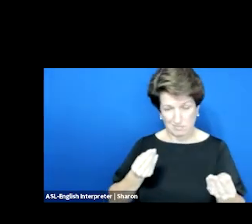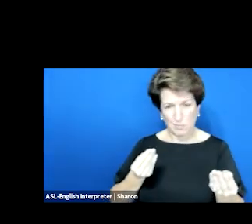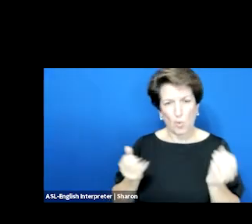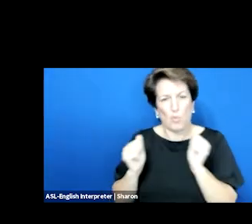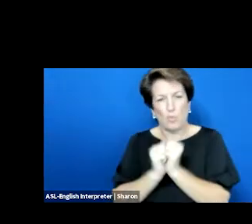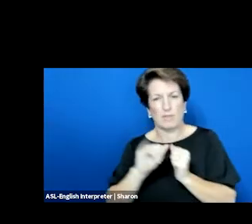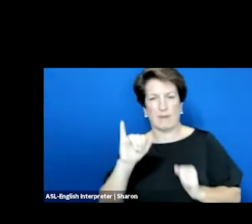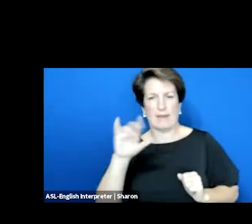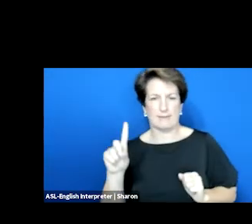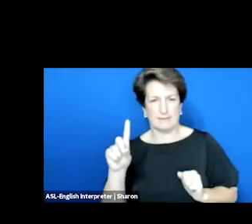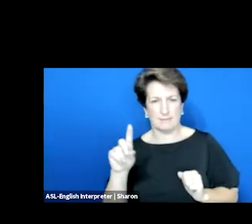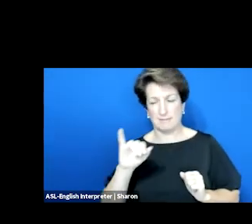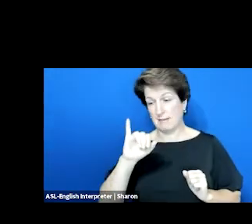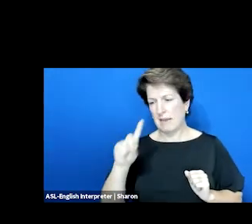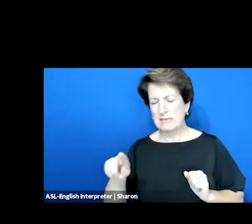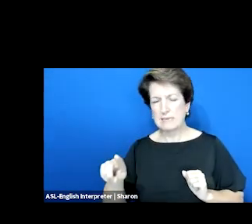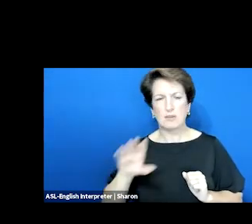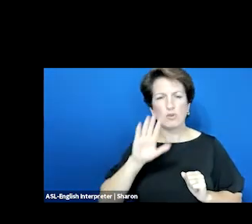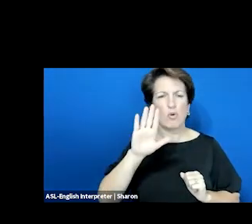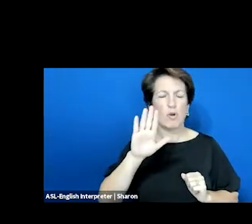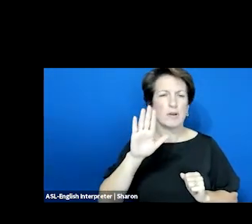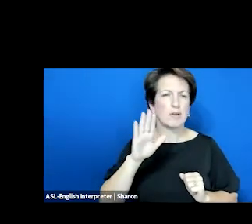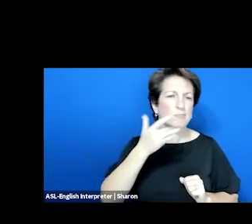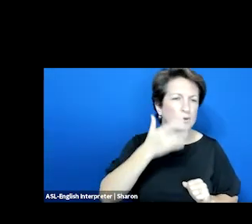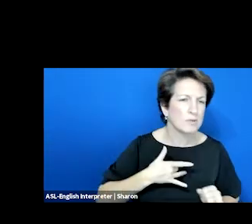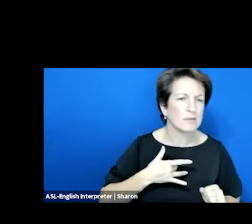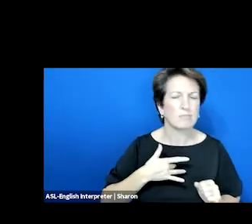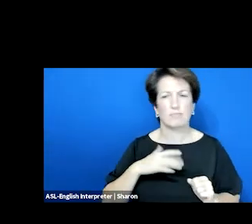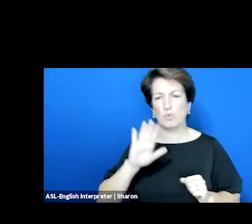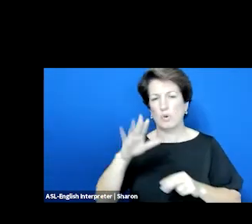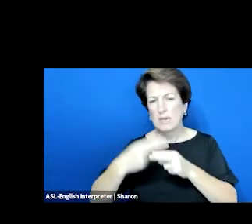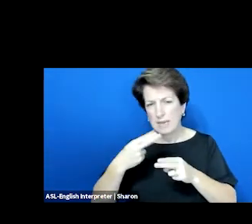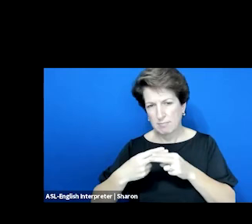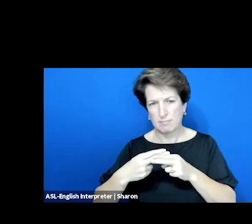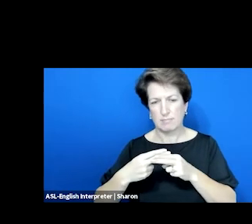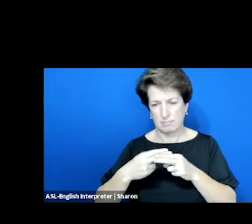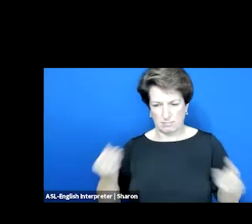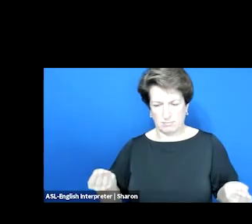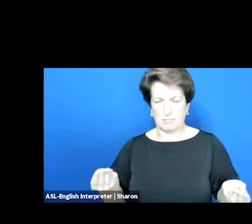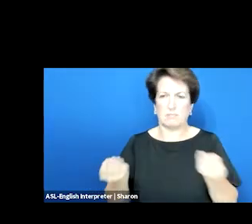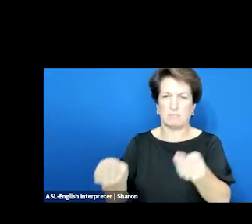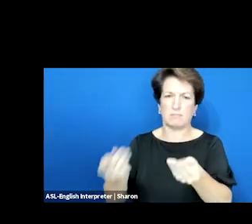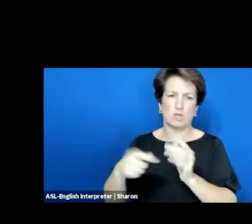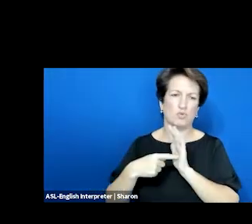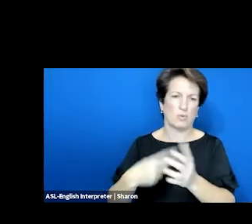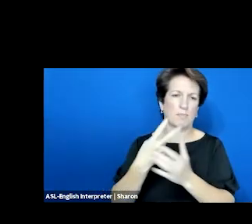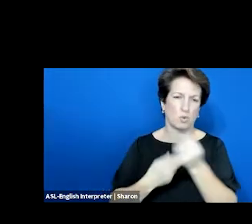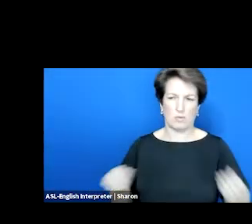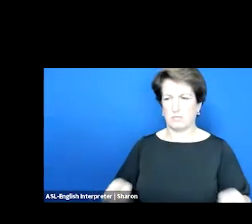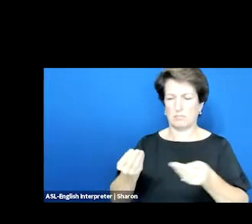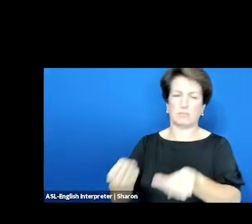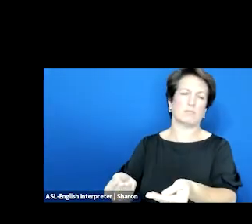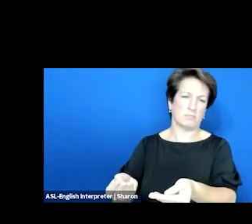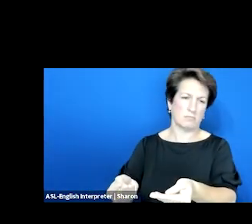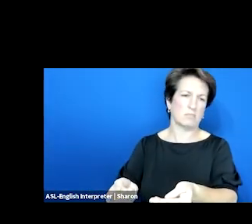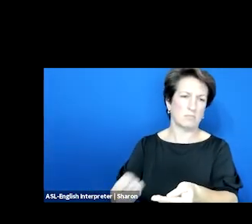save